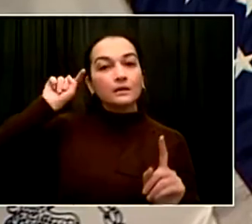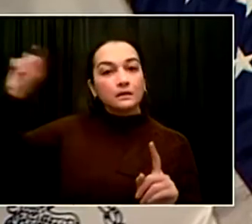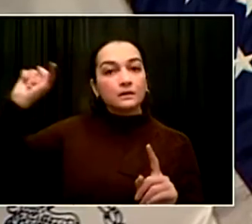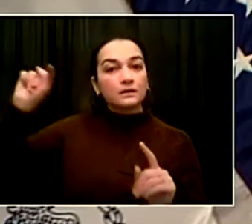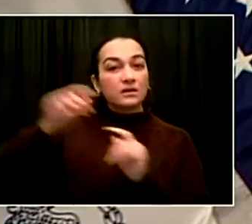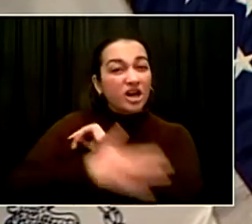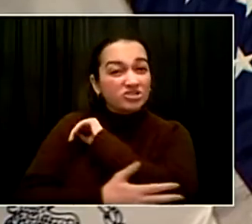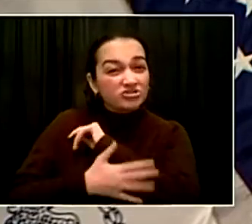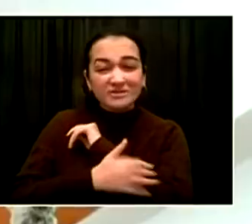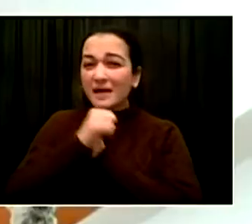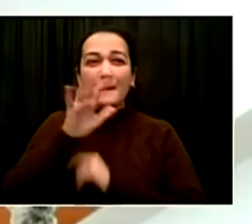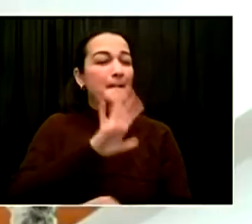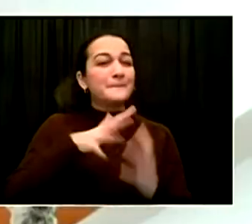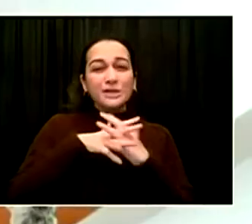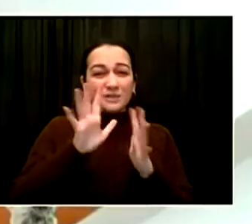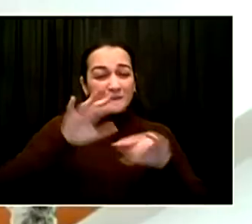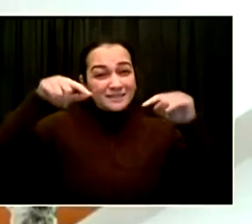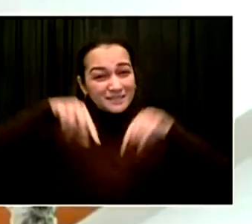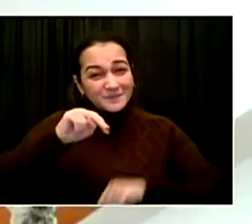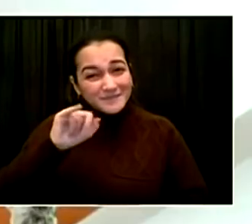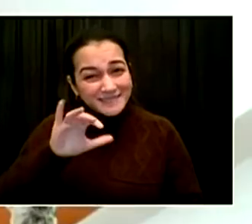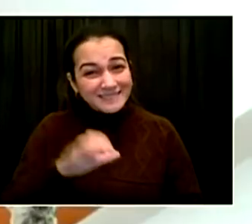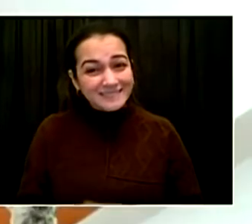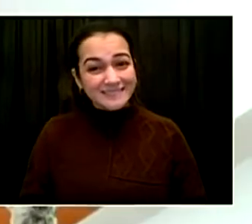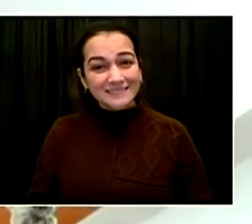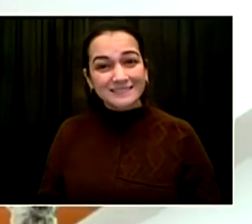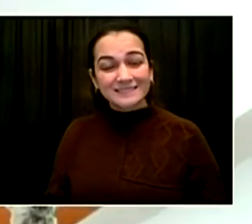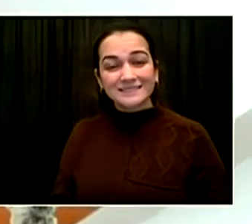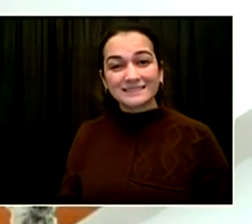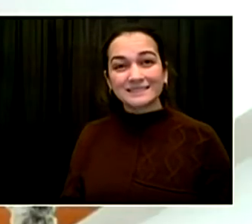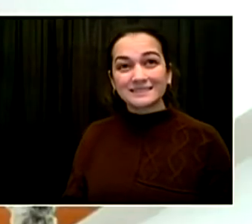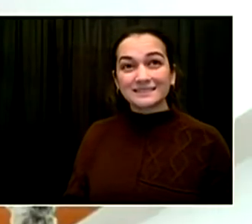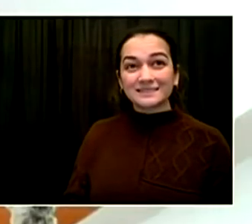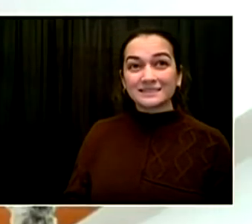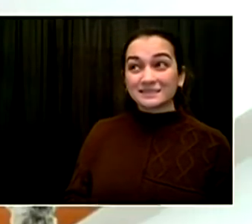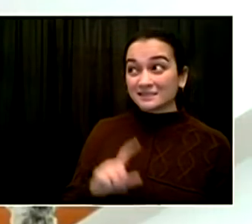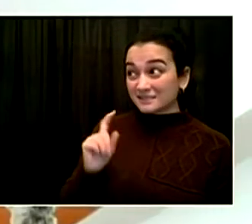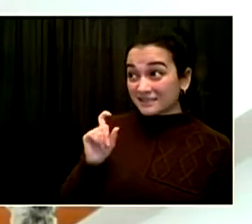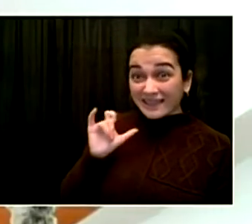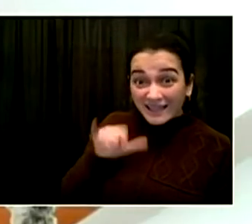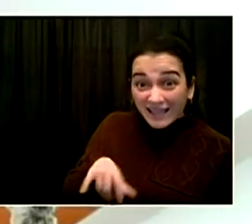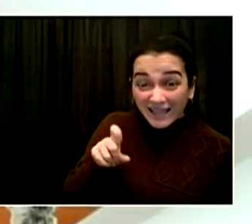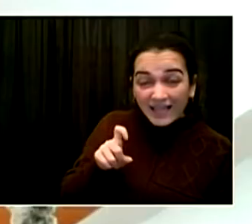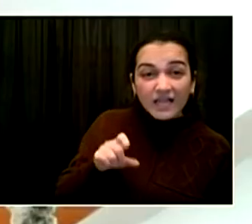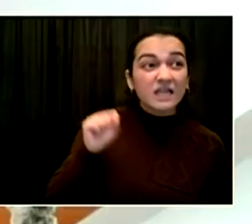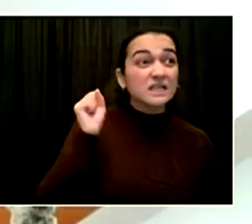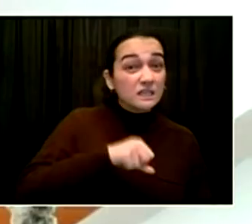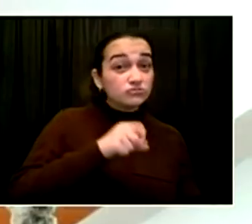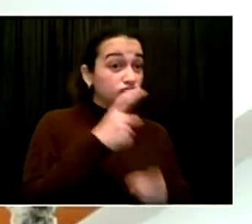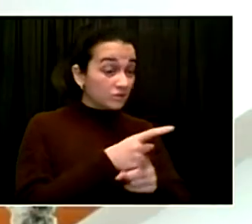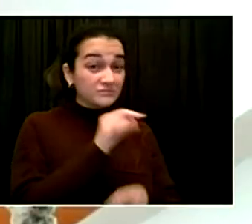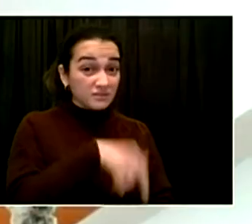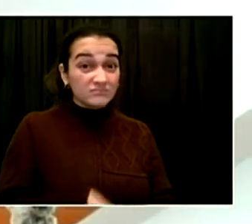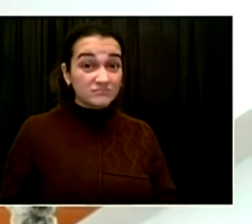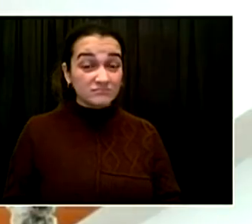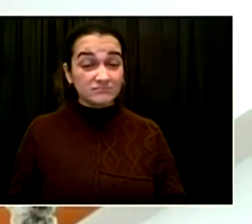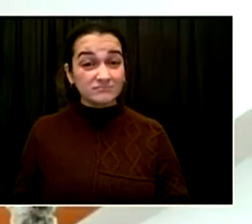LEADS THE NATION. SO I WANT TO SAY FOR CLARIFICATION, TED'S COMPARISON IS NEW YORK CITY VERSUS THE COUNTRIES IN THE WORLD THAT HAVE THE HIGHEST PER CAPITA TESTING LEVELS, AND WE